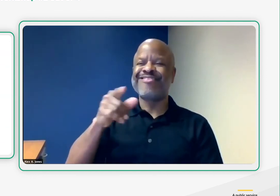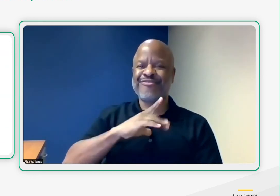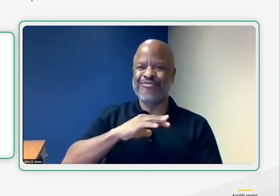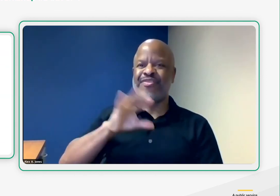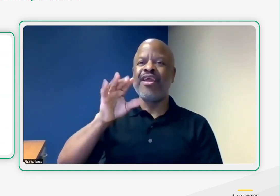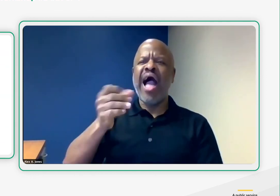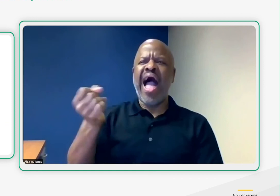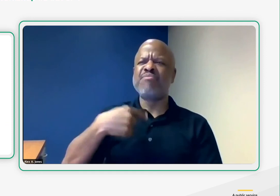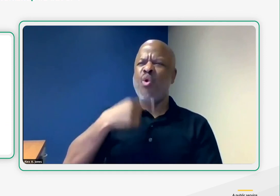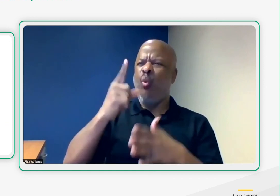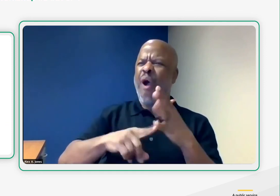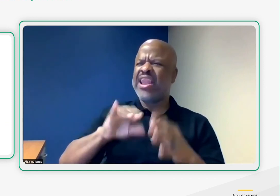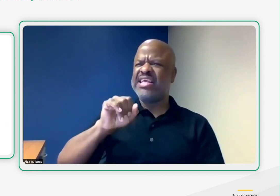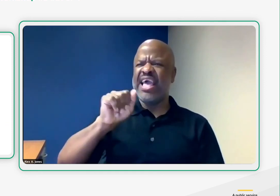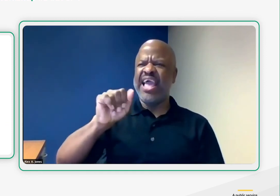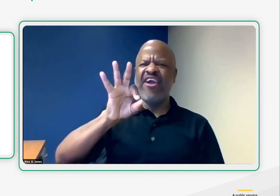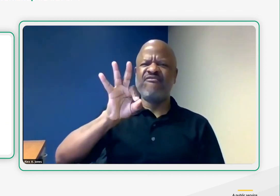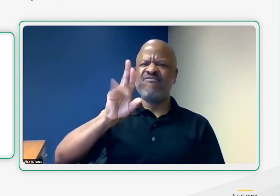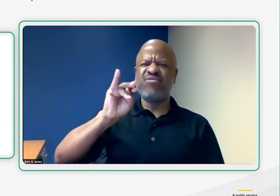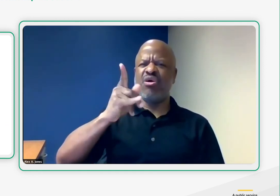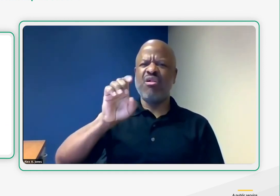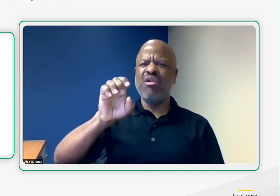Someone asked: What is the fungible rule?